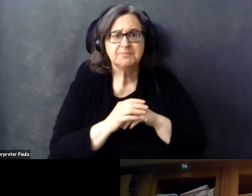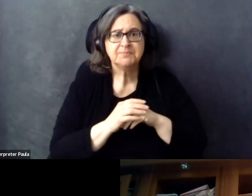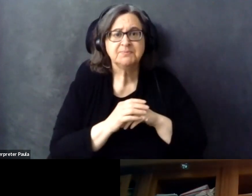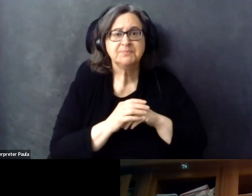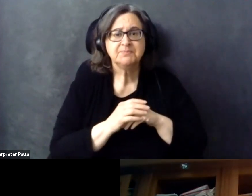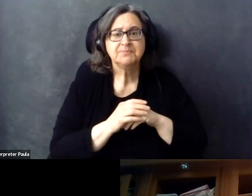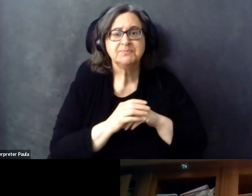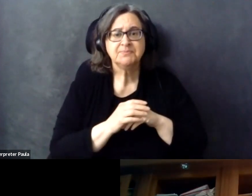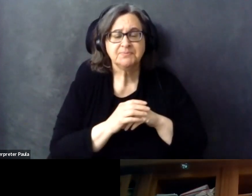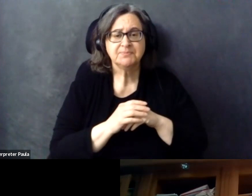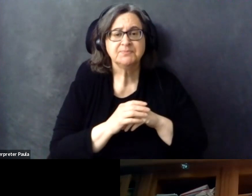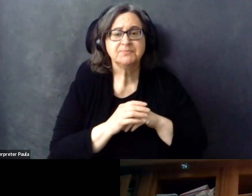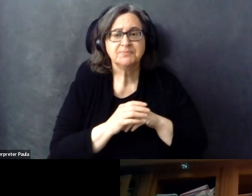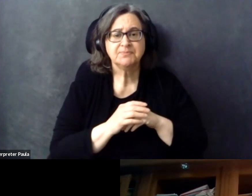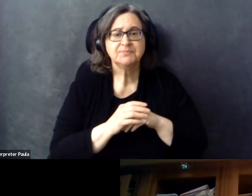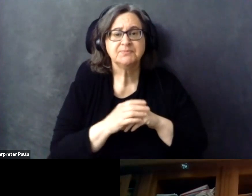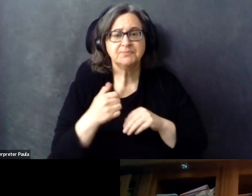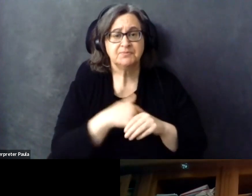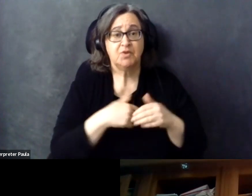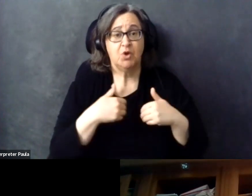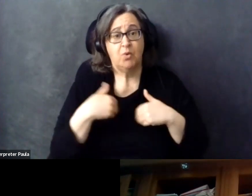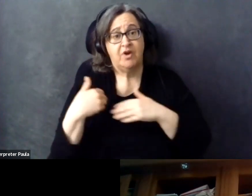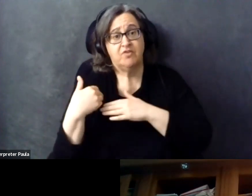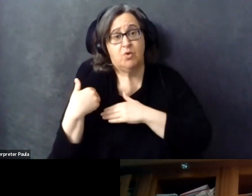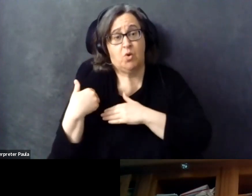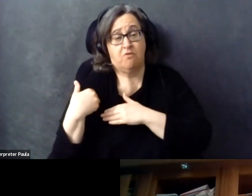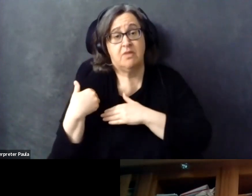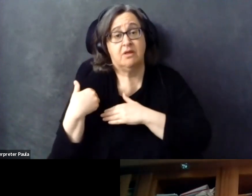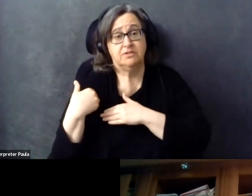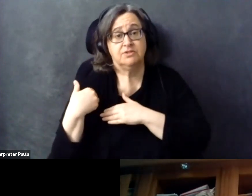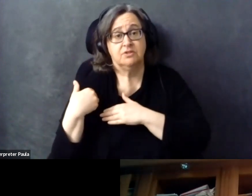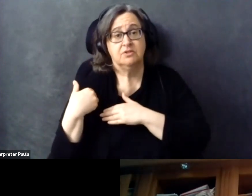key provisions for products? We